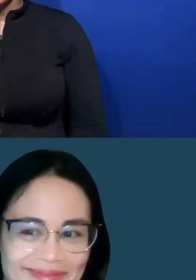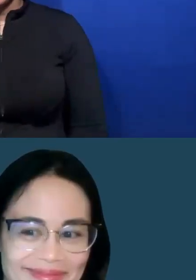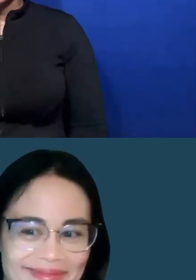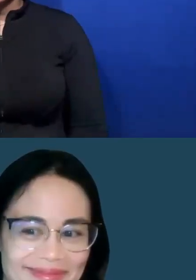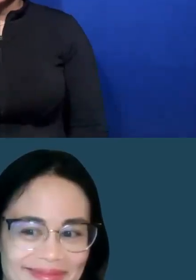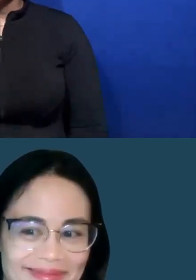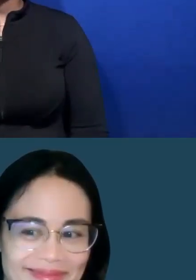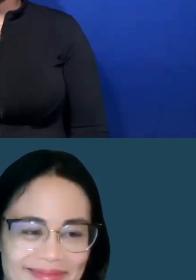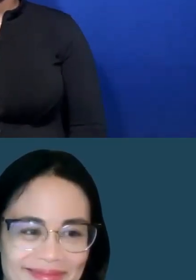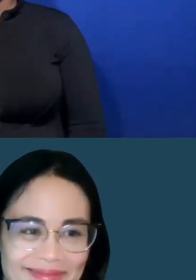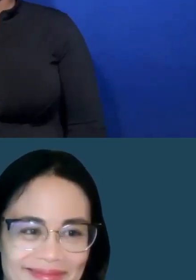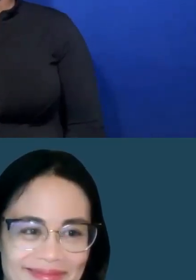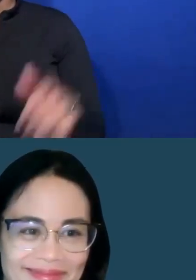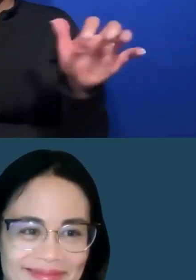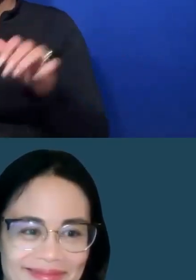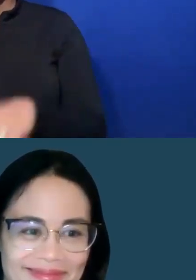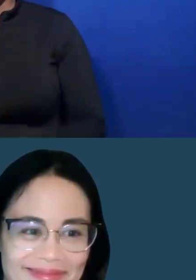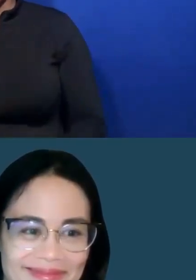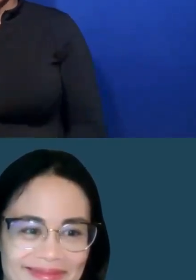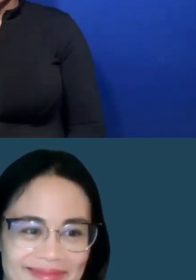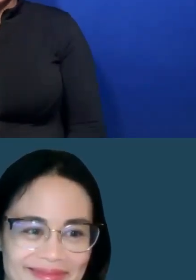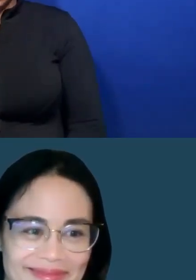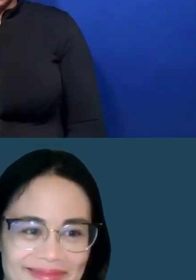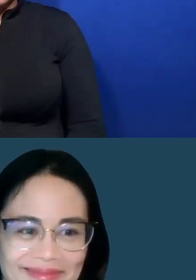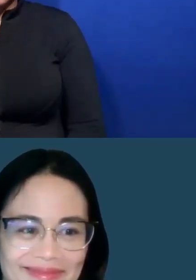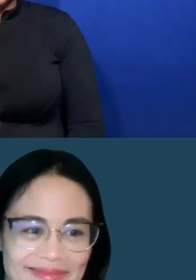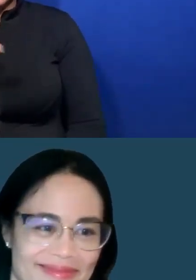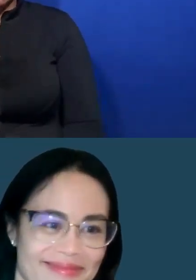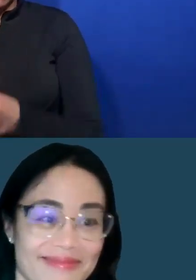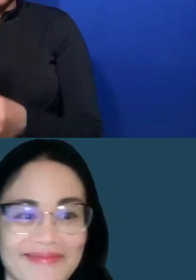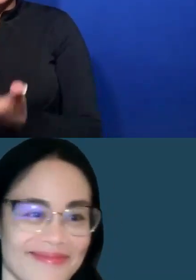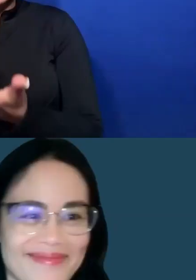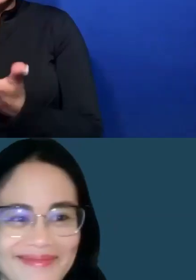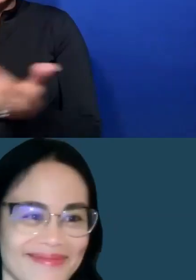will DRC be involved with assisting the subcommittees in navigating solutions?